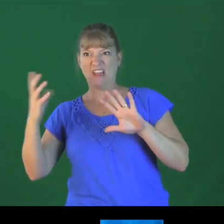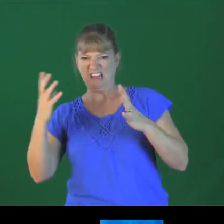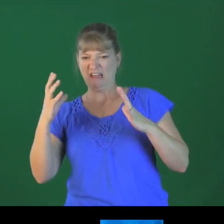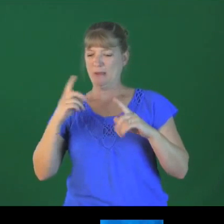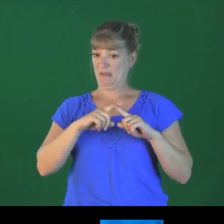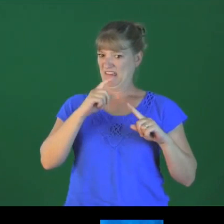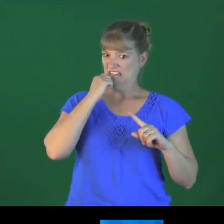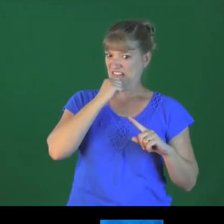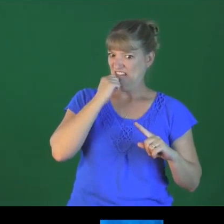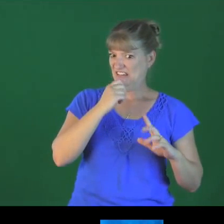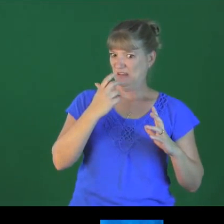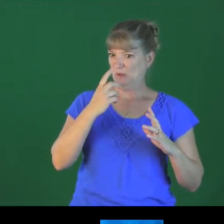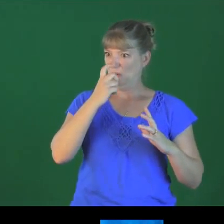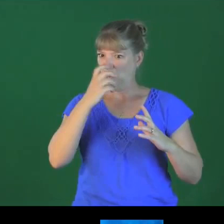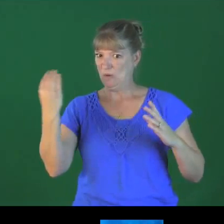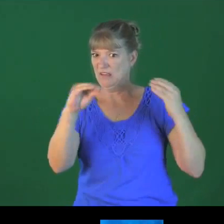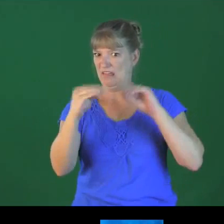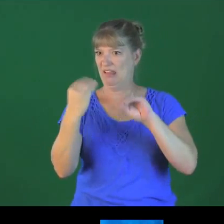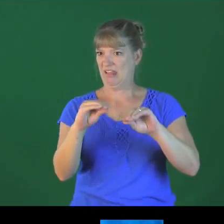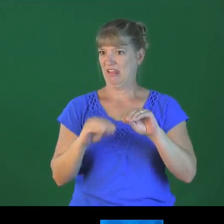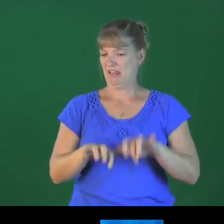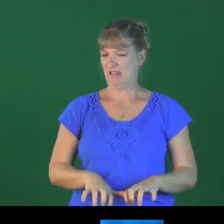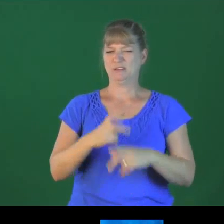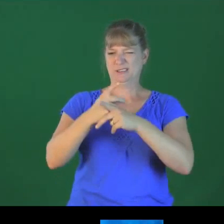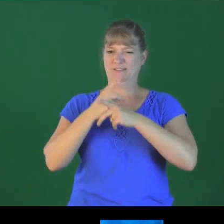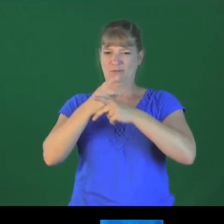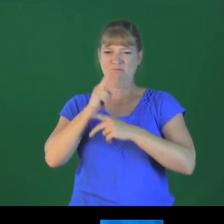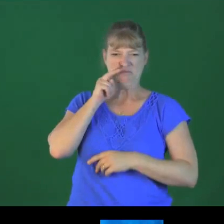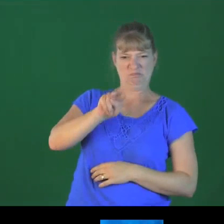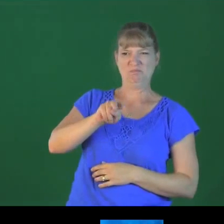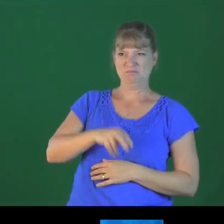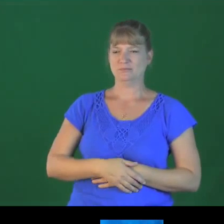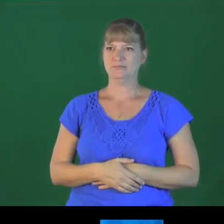day-to-day, who's going write things on it, so just be careful.